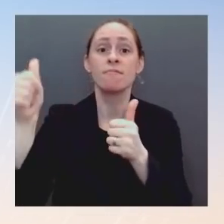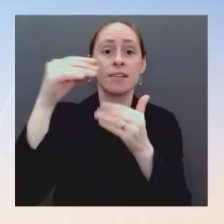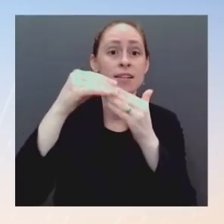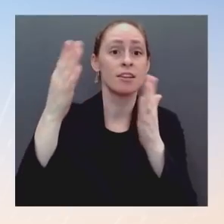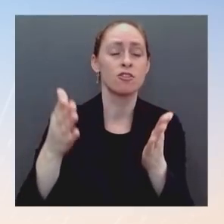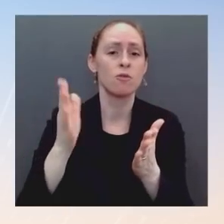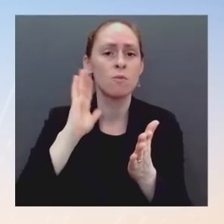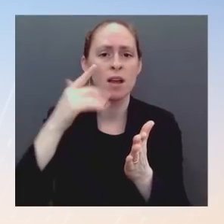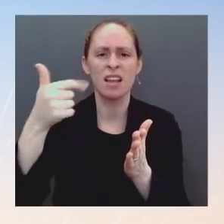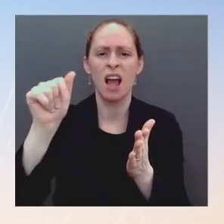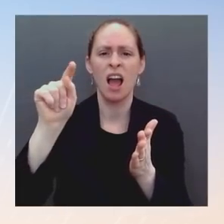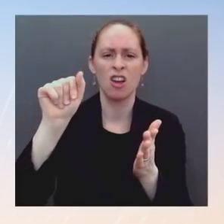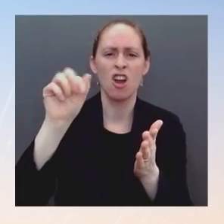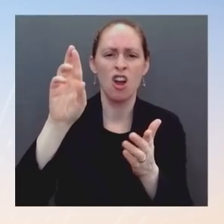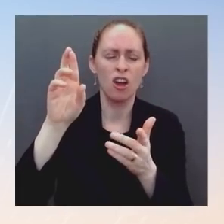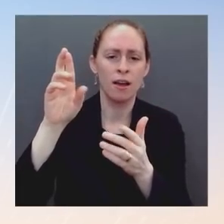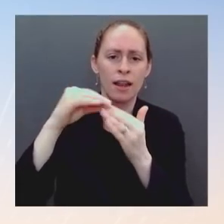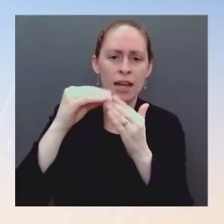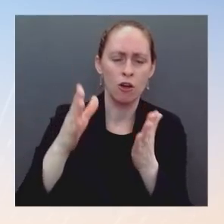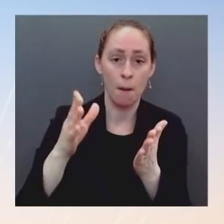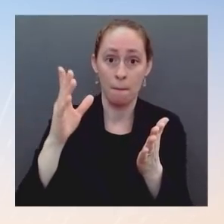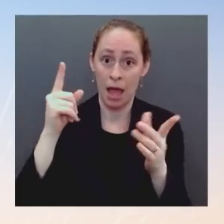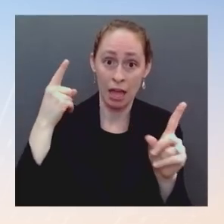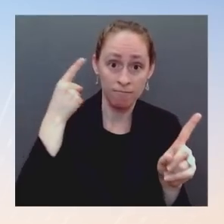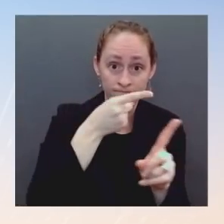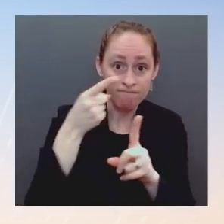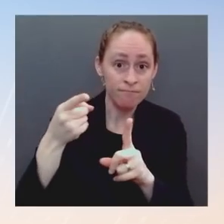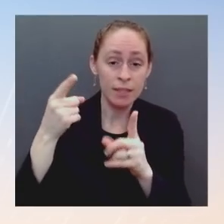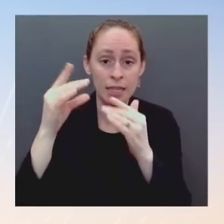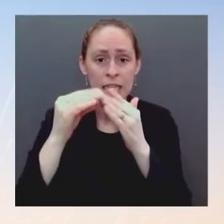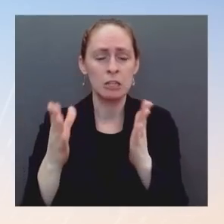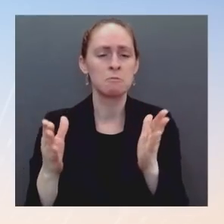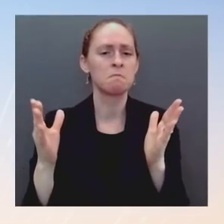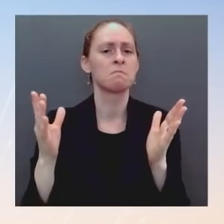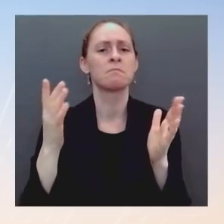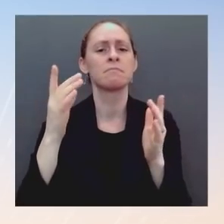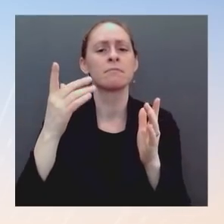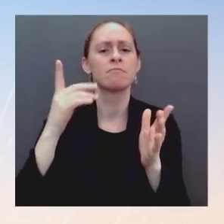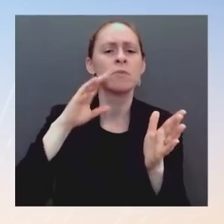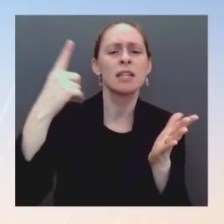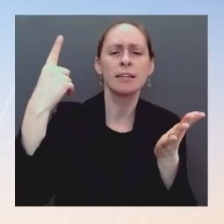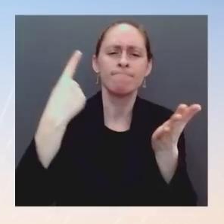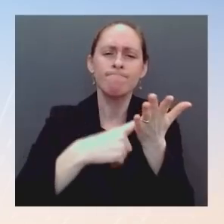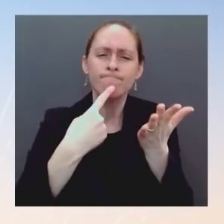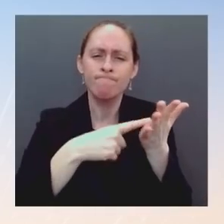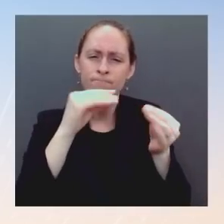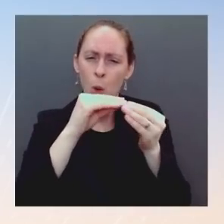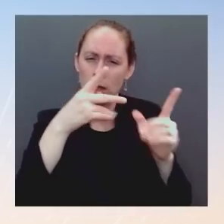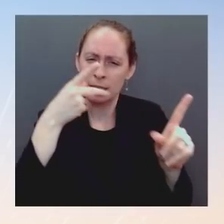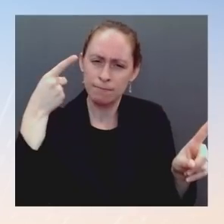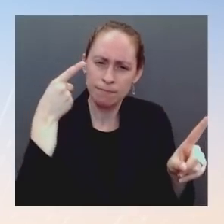but, of course, there are a range of topics including the nuclear negotiations that could be a part of the discussion. The Press: So nothing on the release of the hostages?